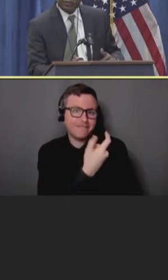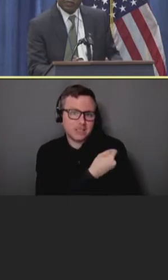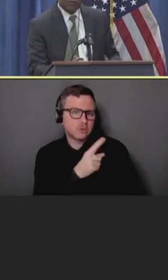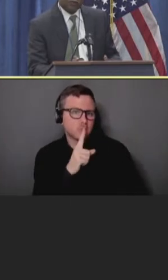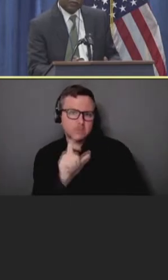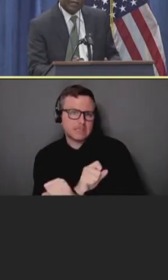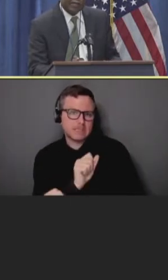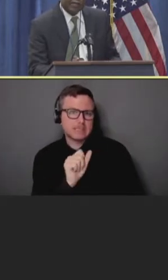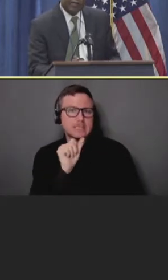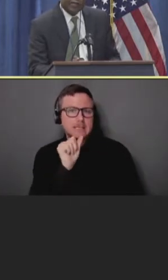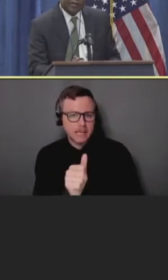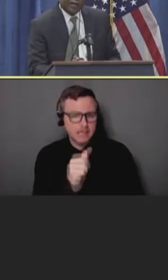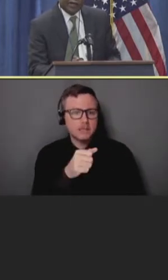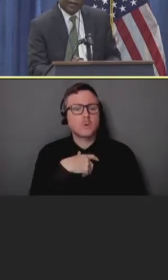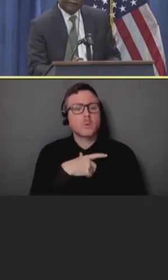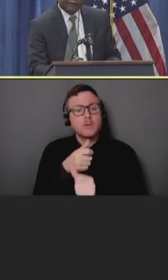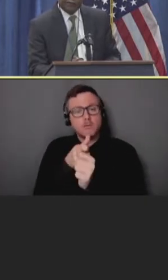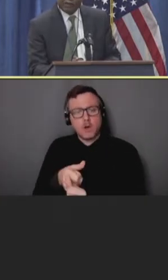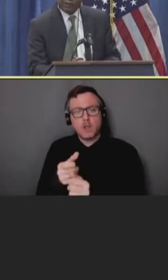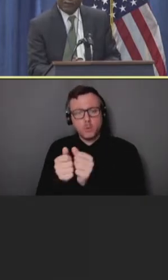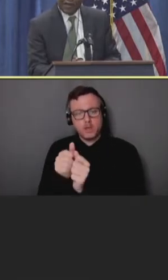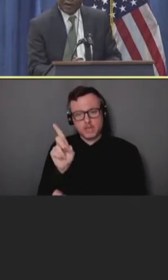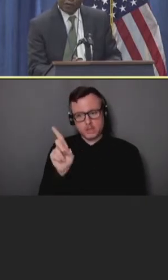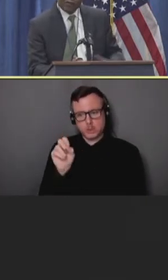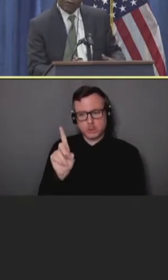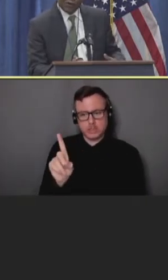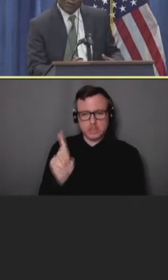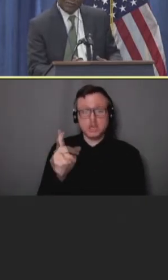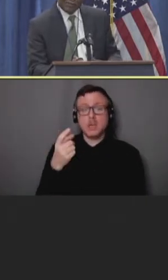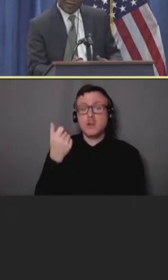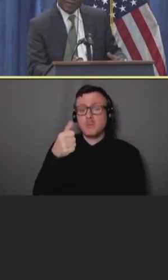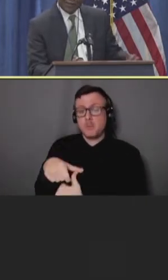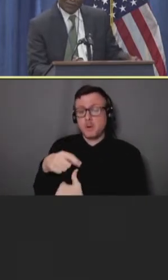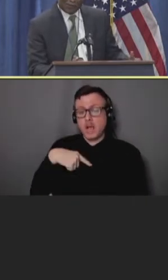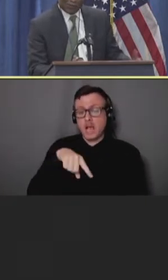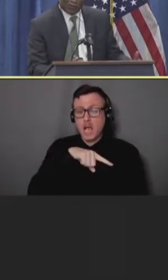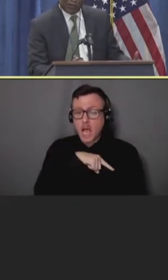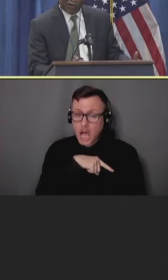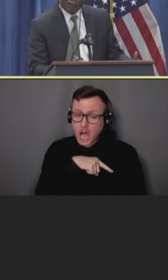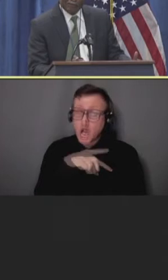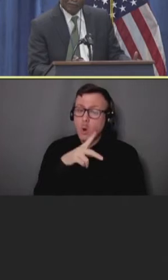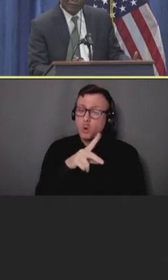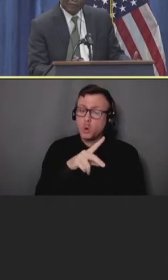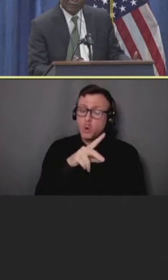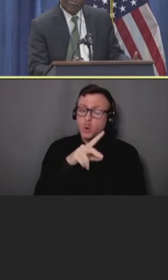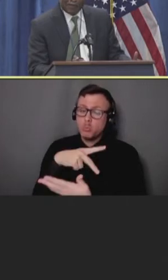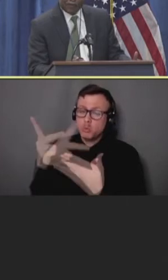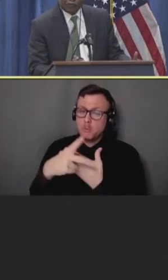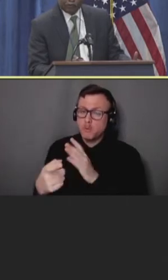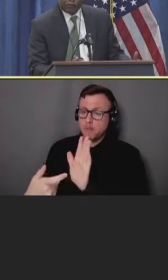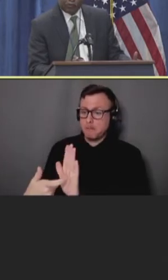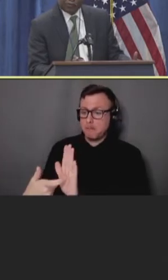the DoD. And remember that our program is a mandatory program. Mandatory program.